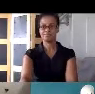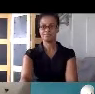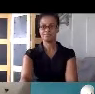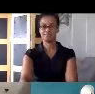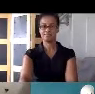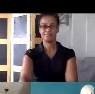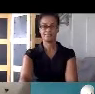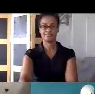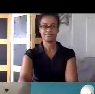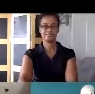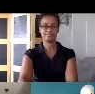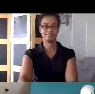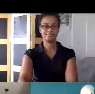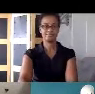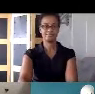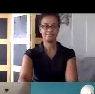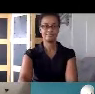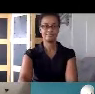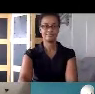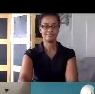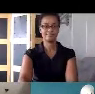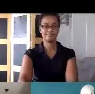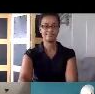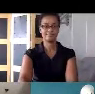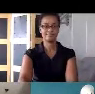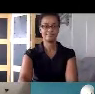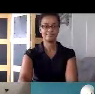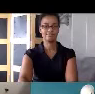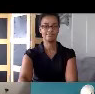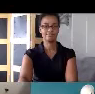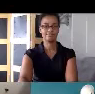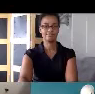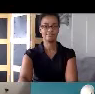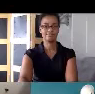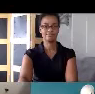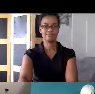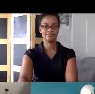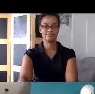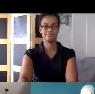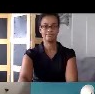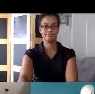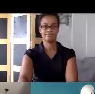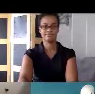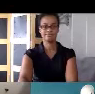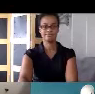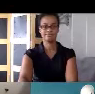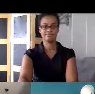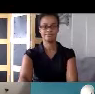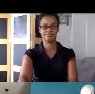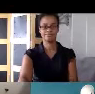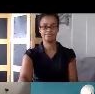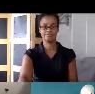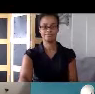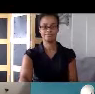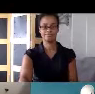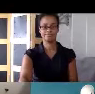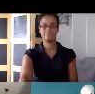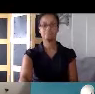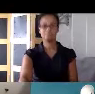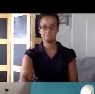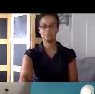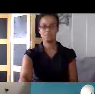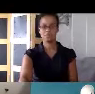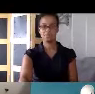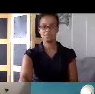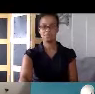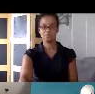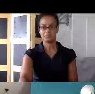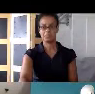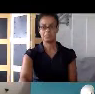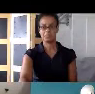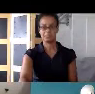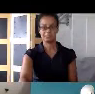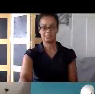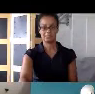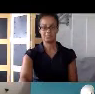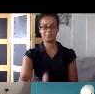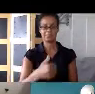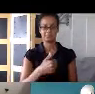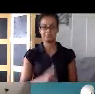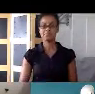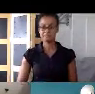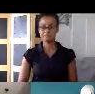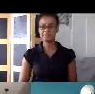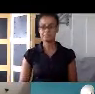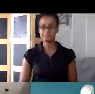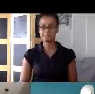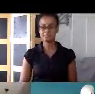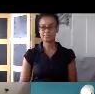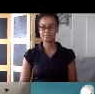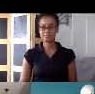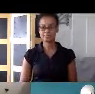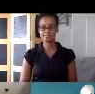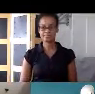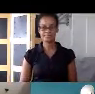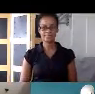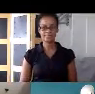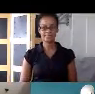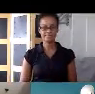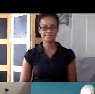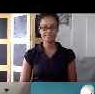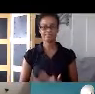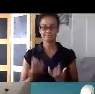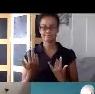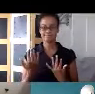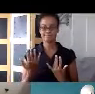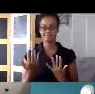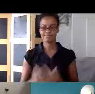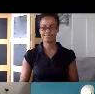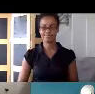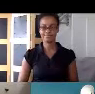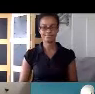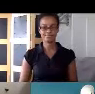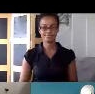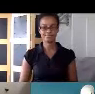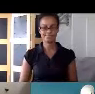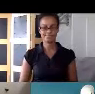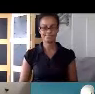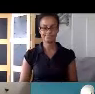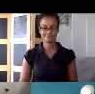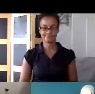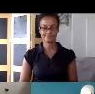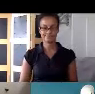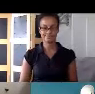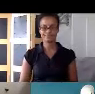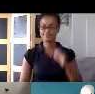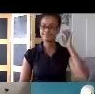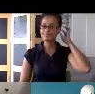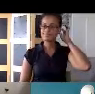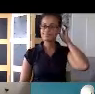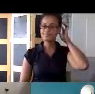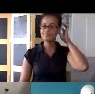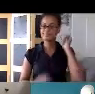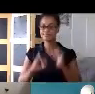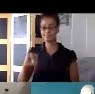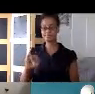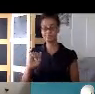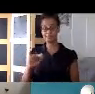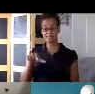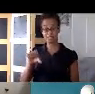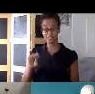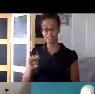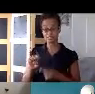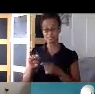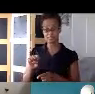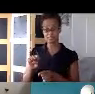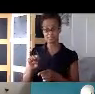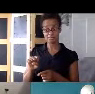Jaqs, is there anything that you would like to say before we get started?